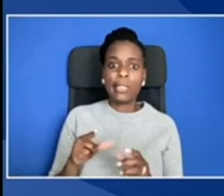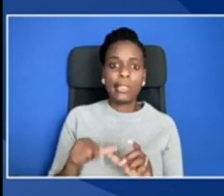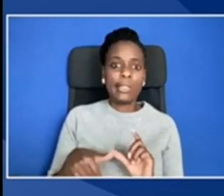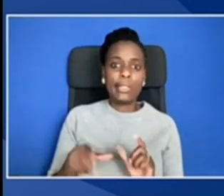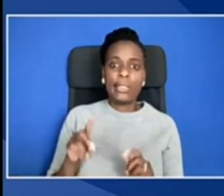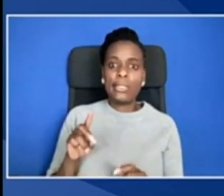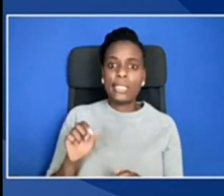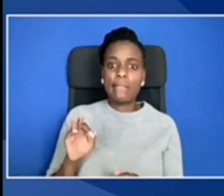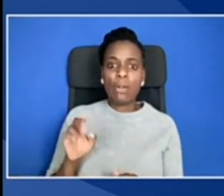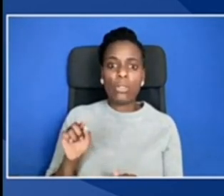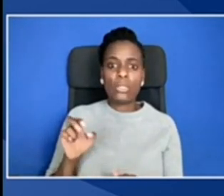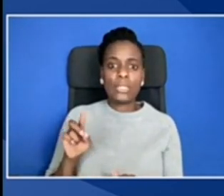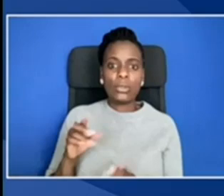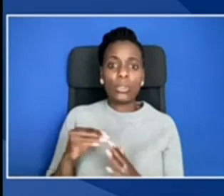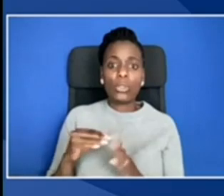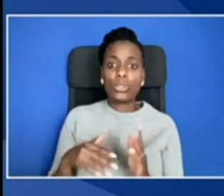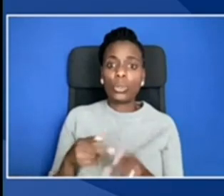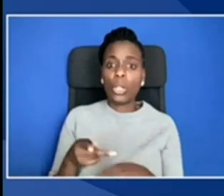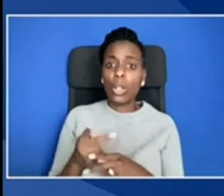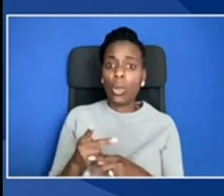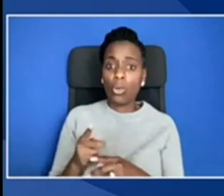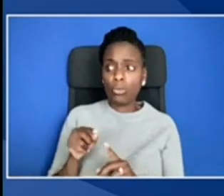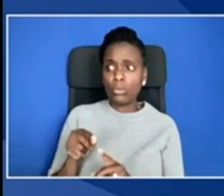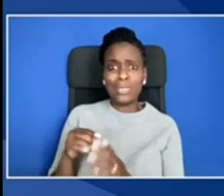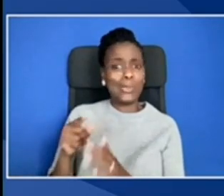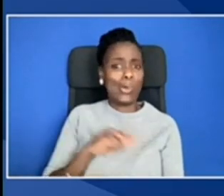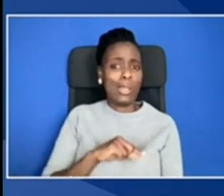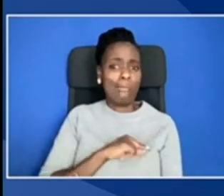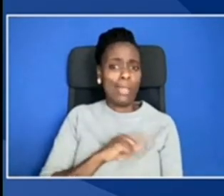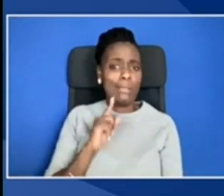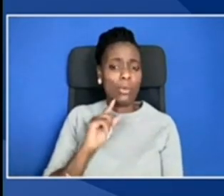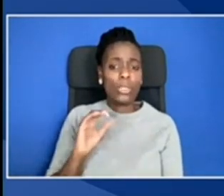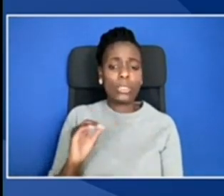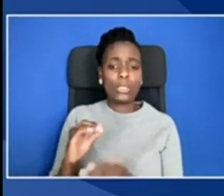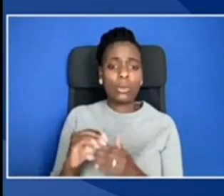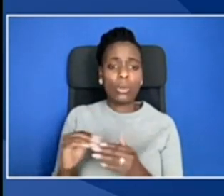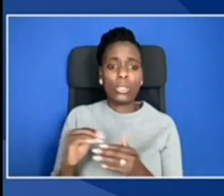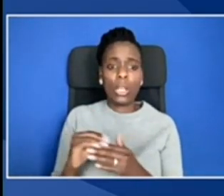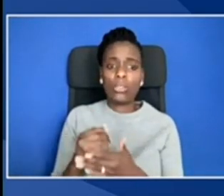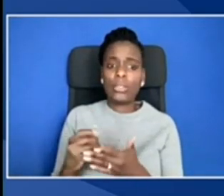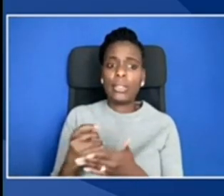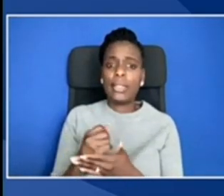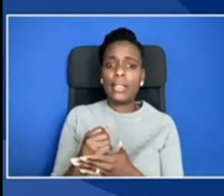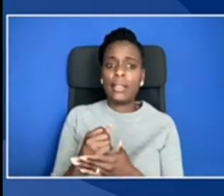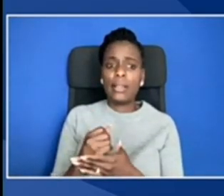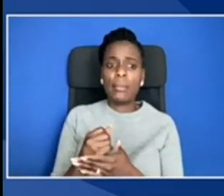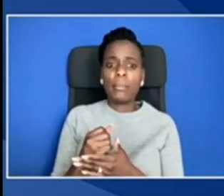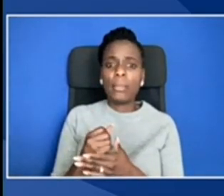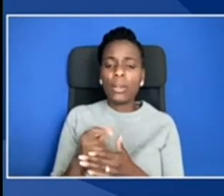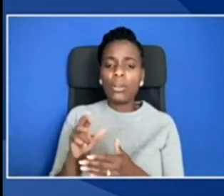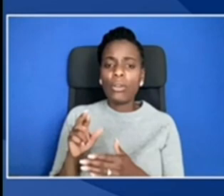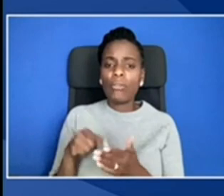defaulted, she definitely qualified for a $0 Income Driven Repayment Plan, but the reason she defaulted is because she had a